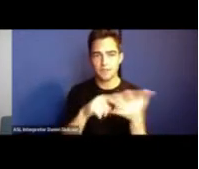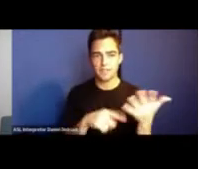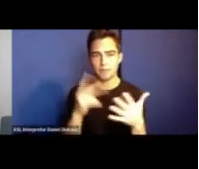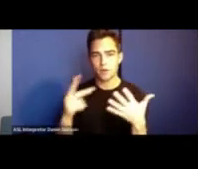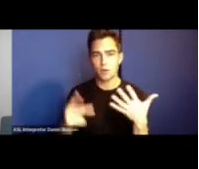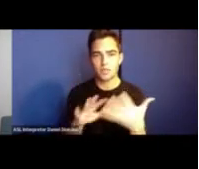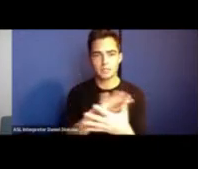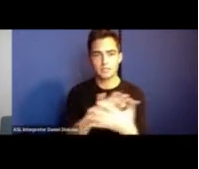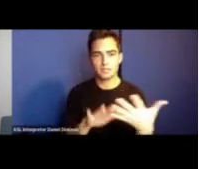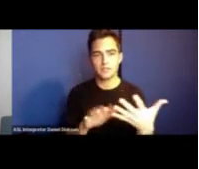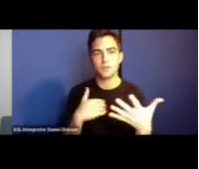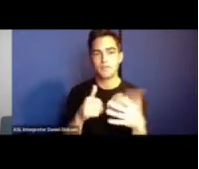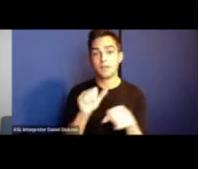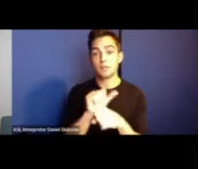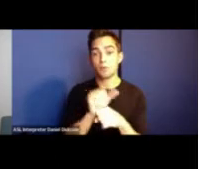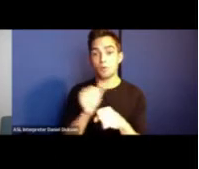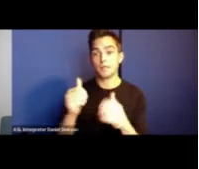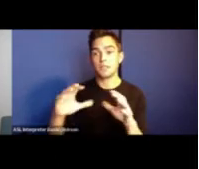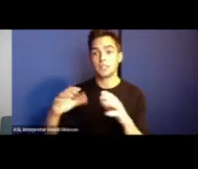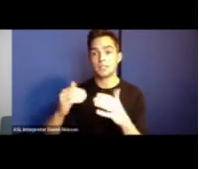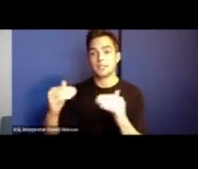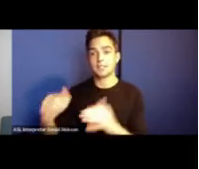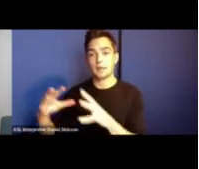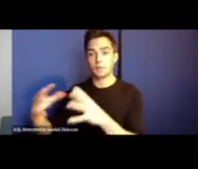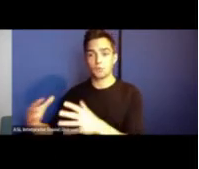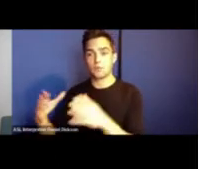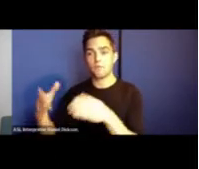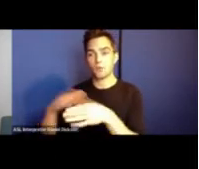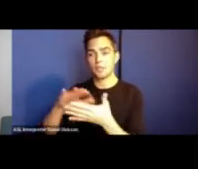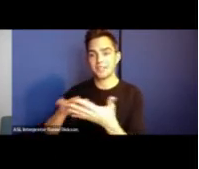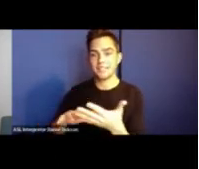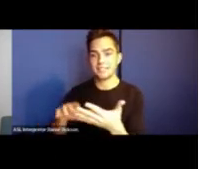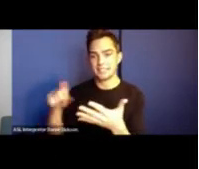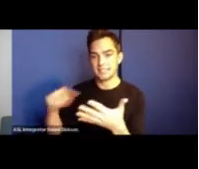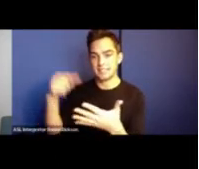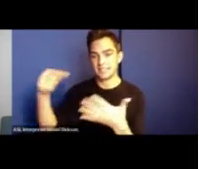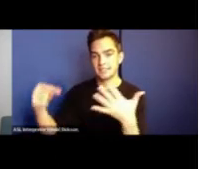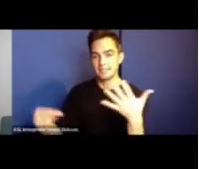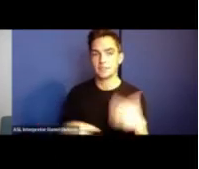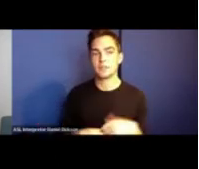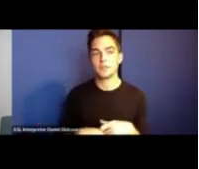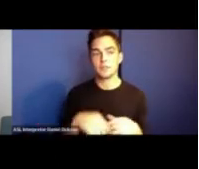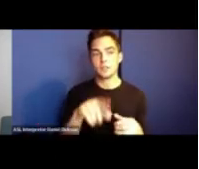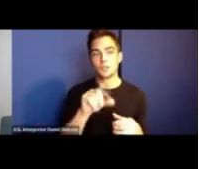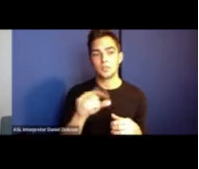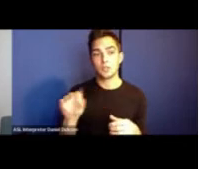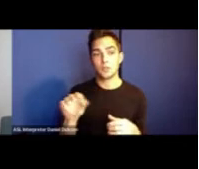employment subgroup as well to focus in on those needs. In 2020, we contracted with